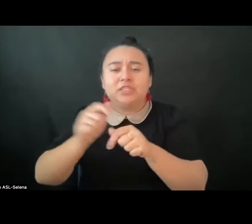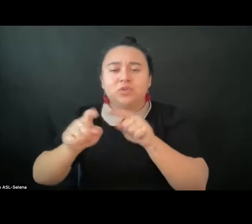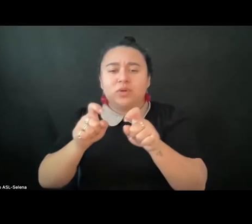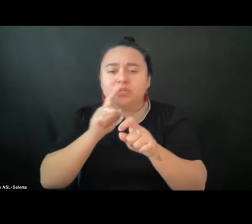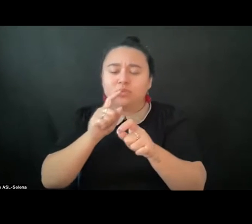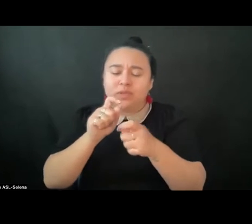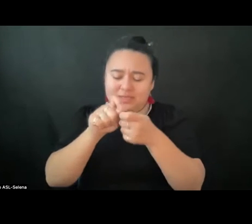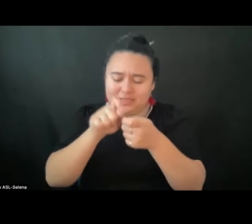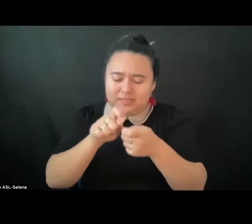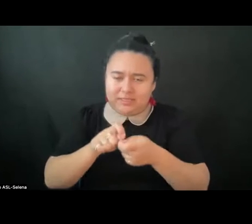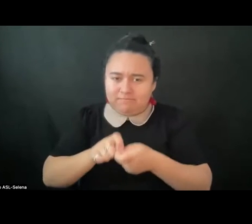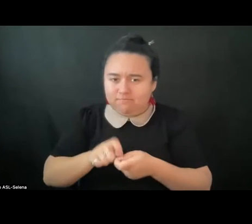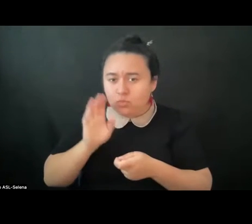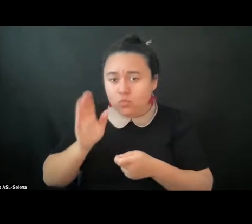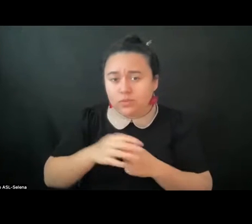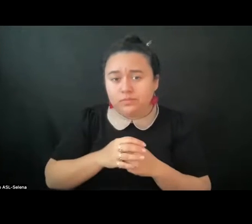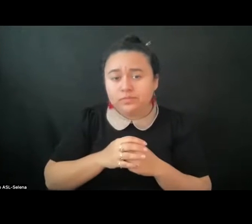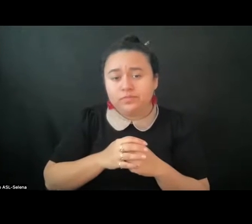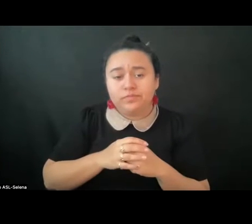And bone that as we are going through --